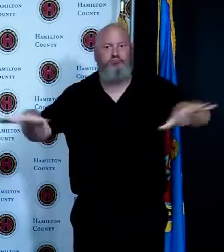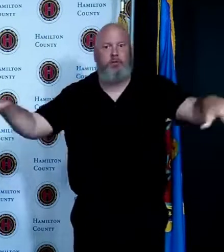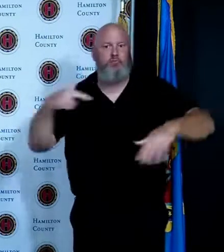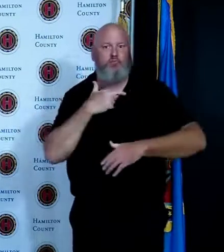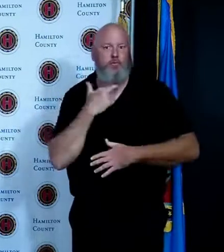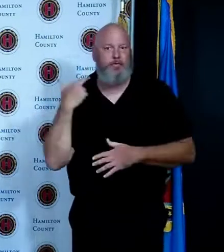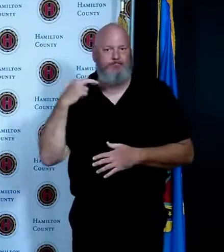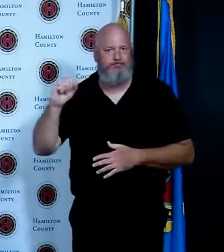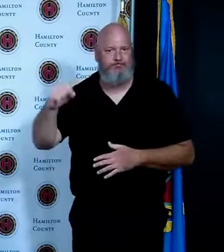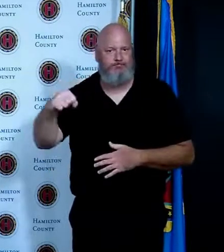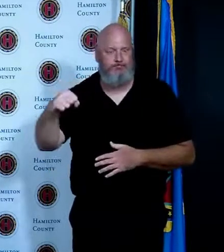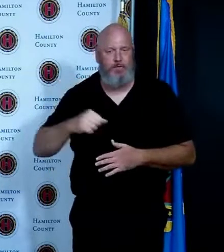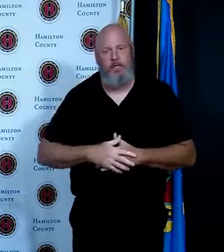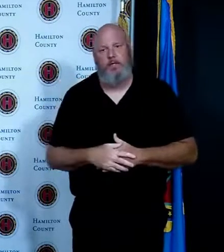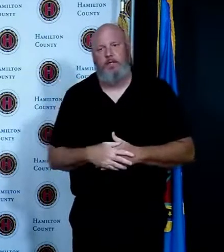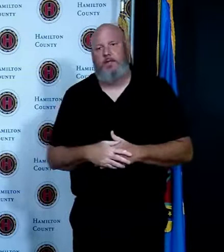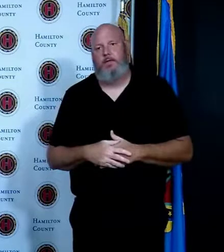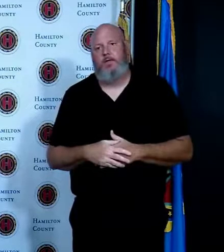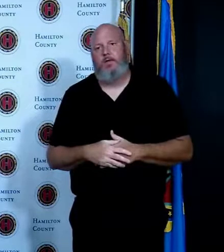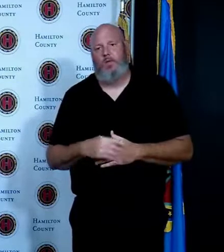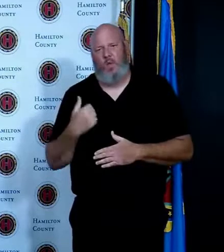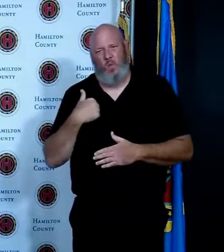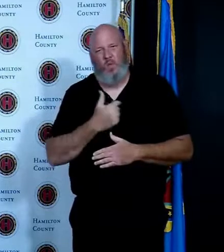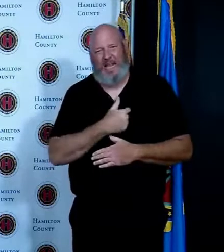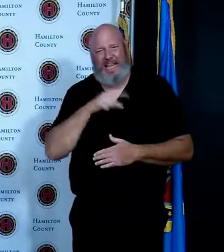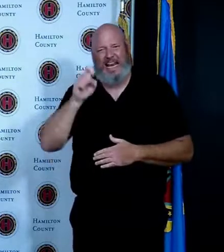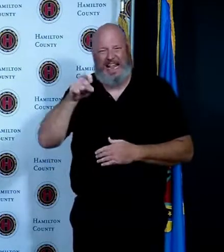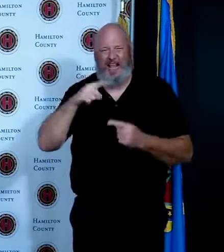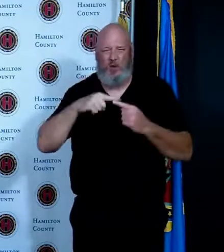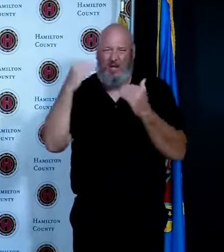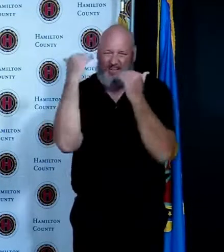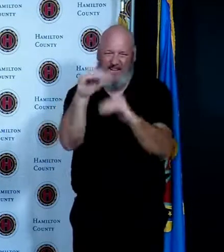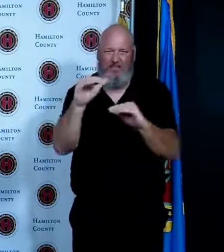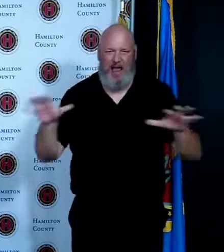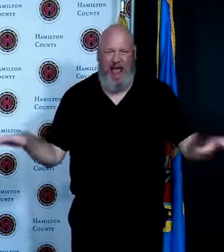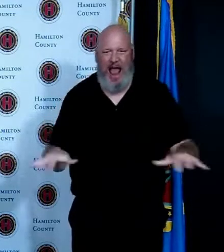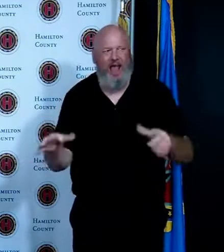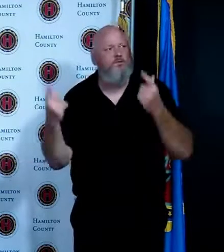we're really just bringing about the importance of awareness with Covid-19 in